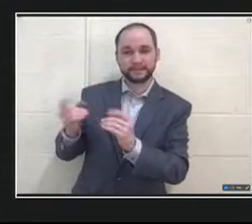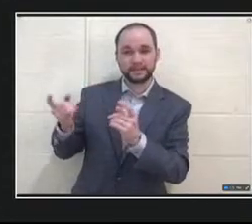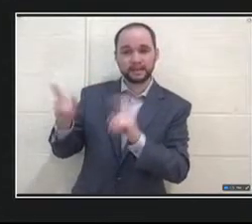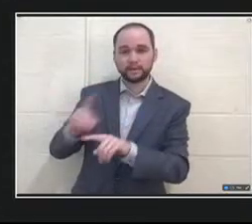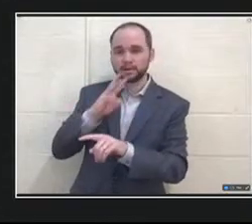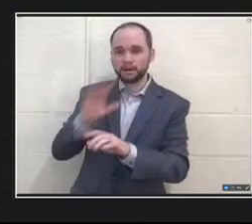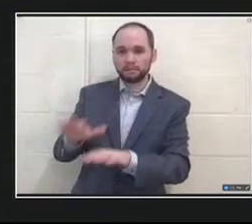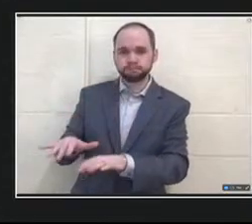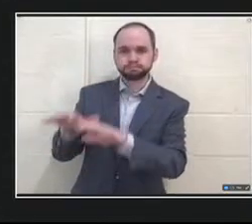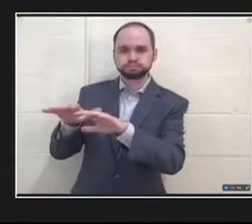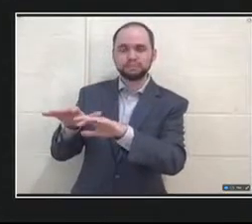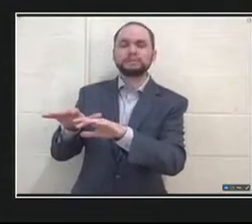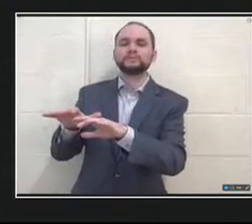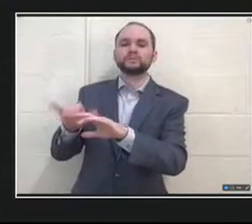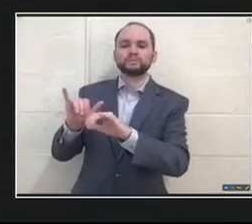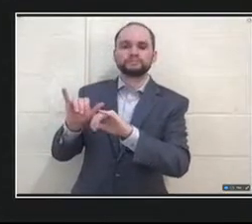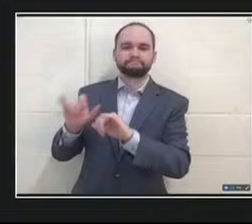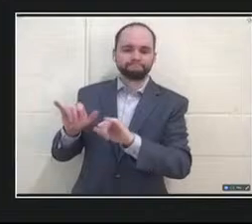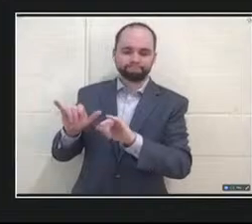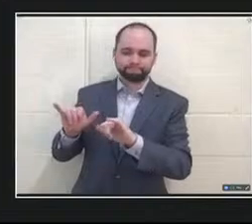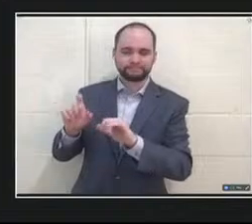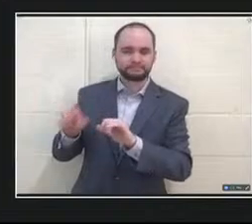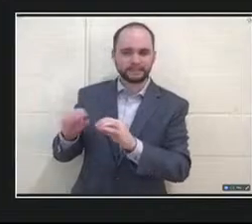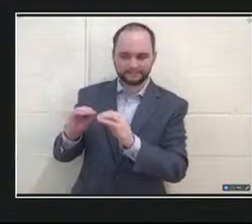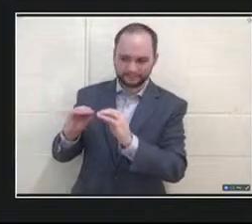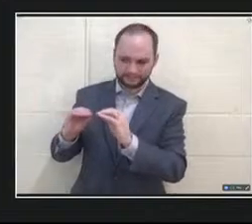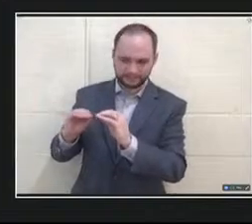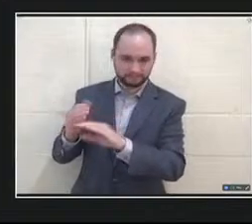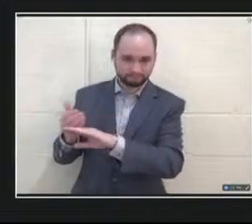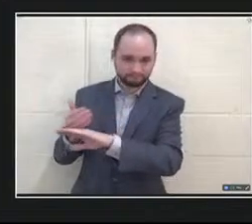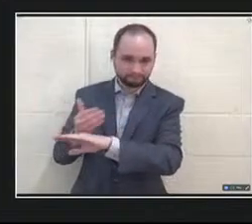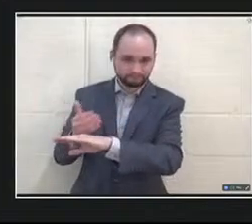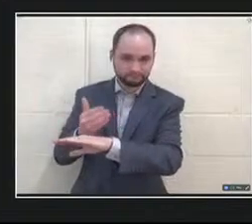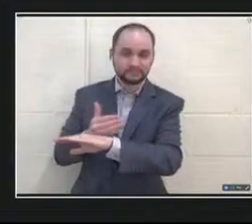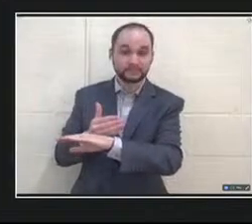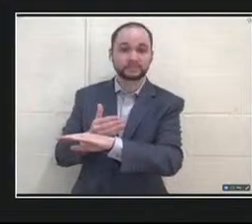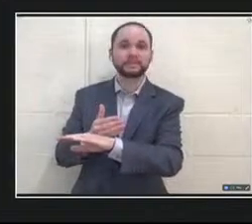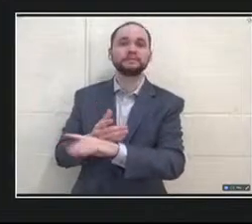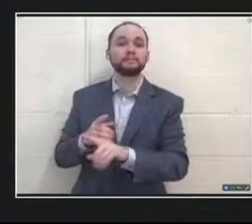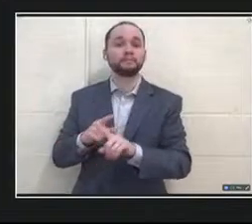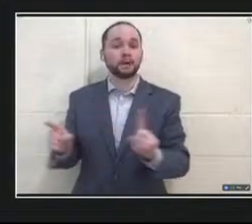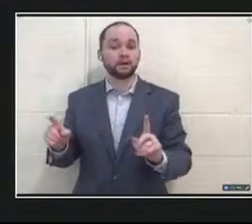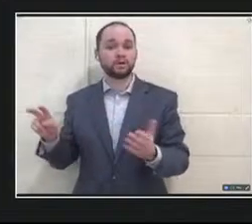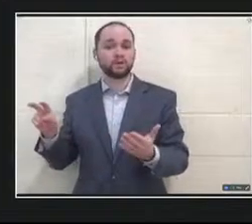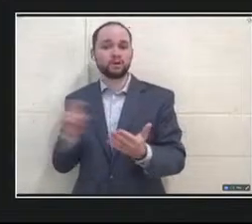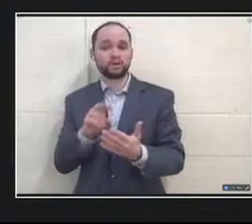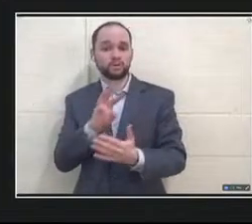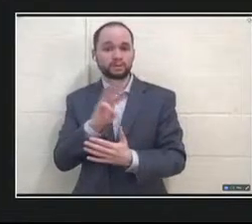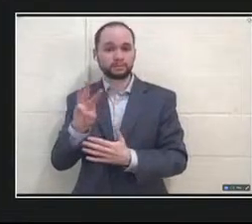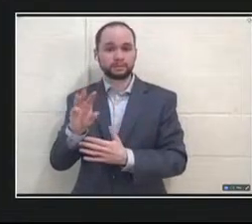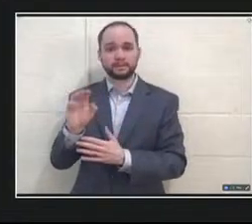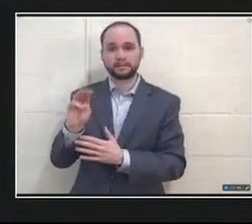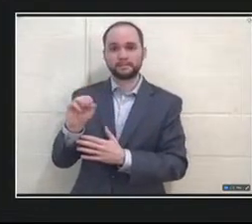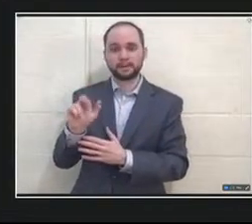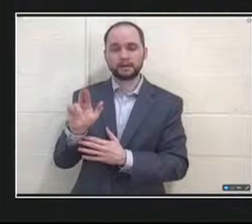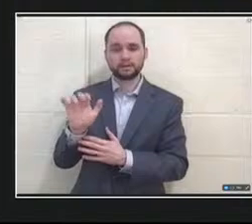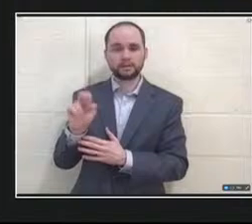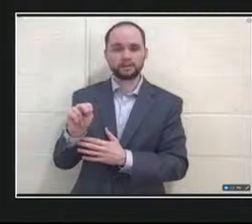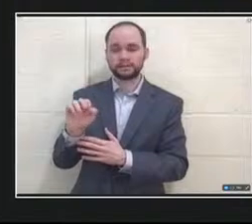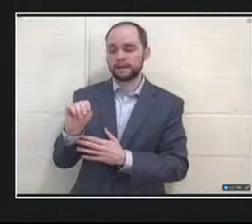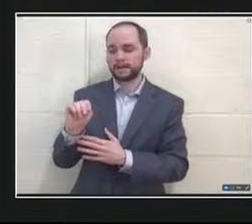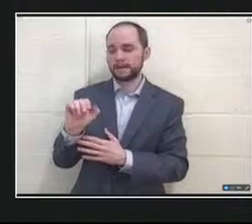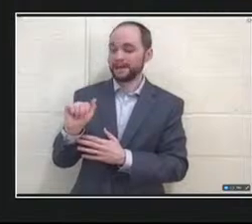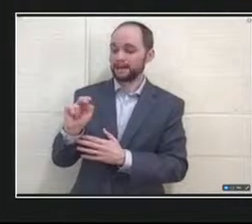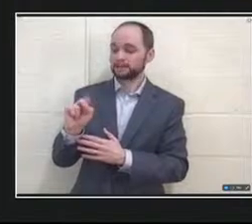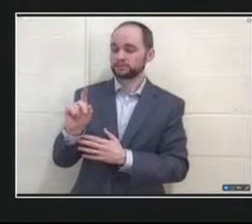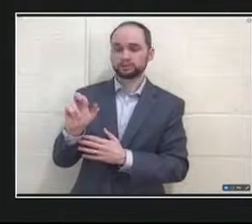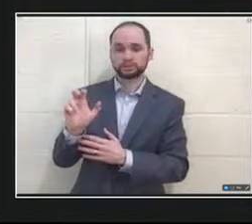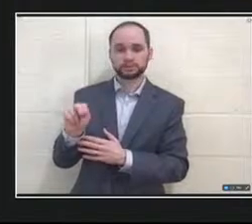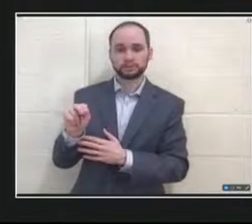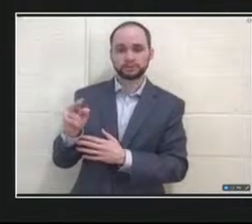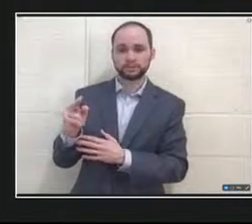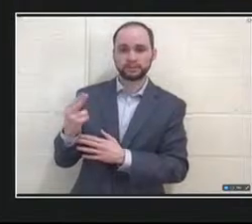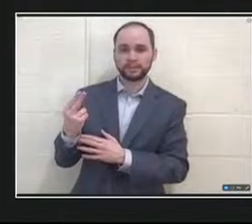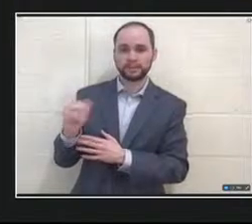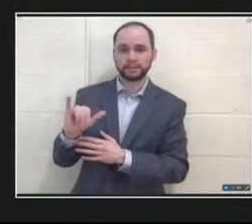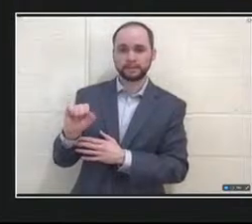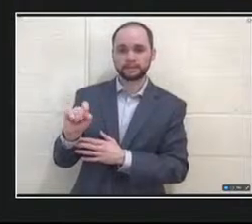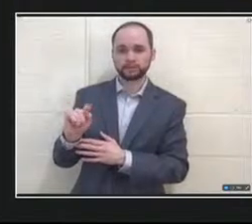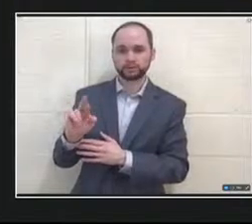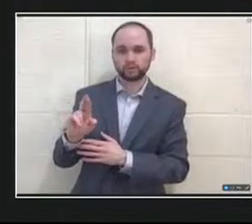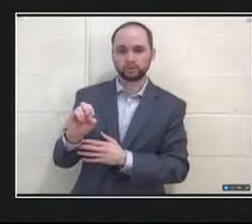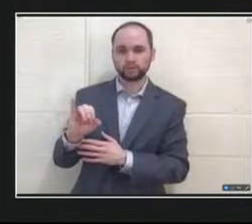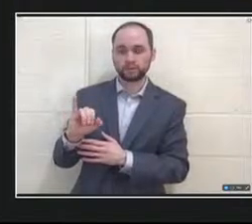But you can go to the website, MarianAnderson Historical Society and how perhaps you might be